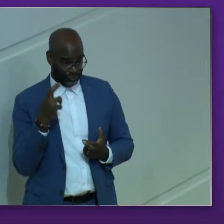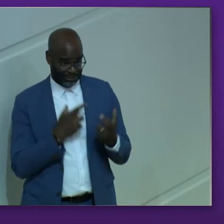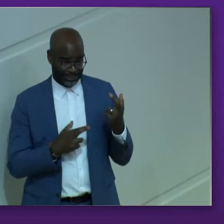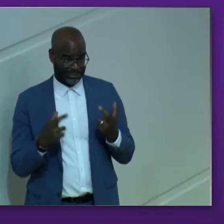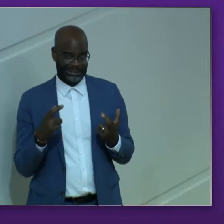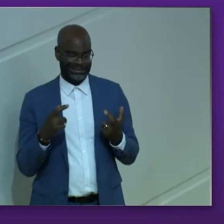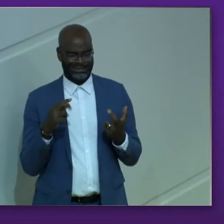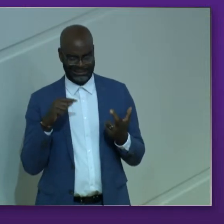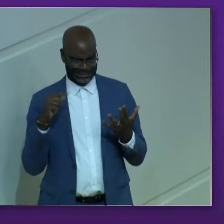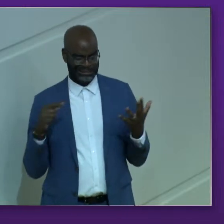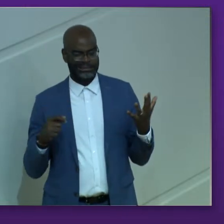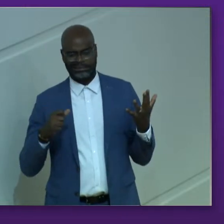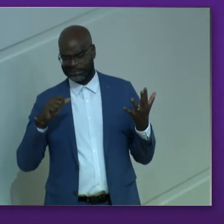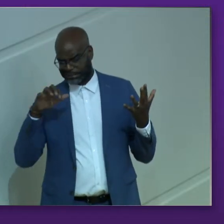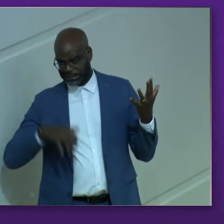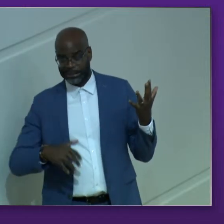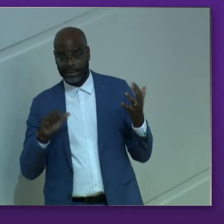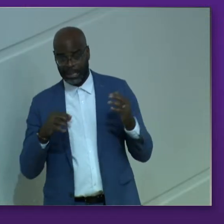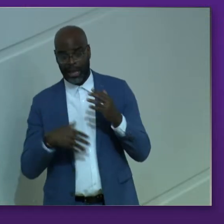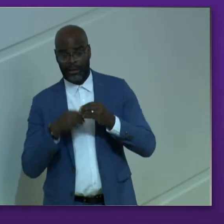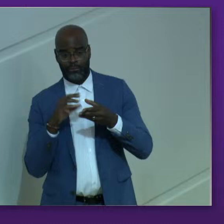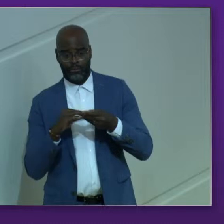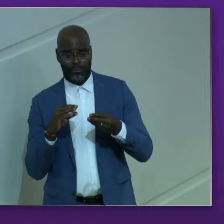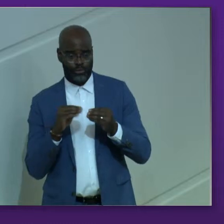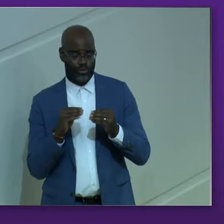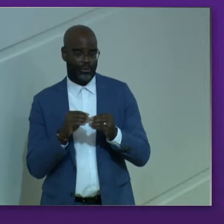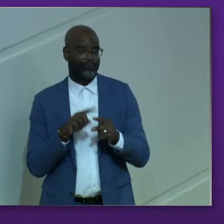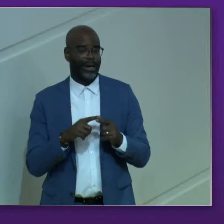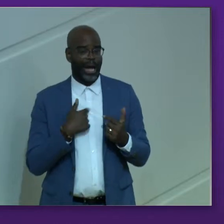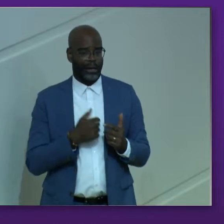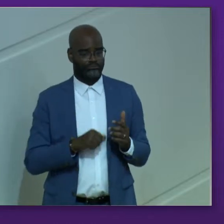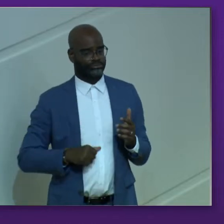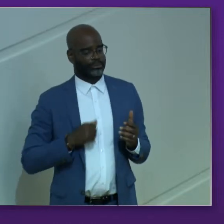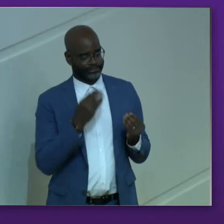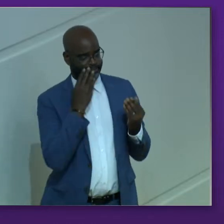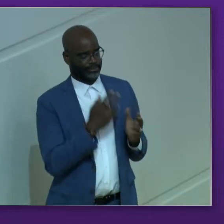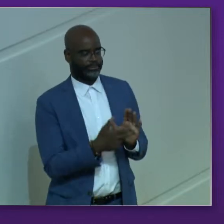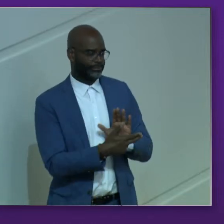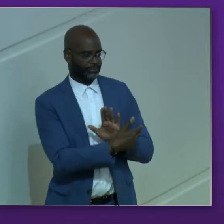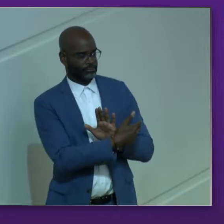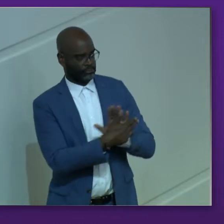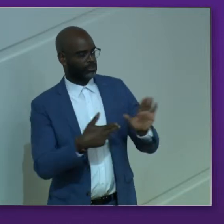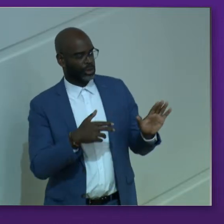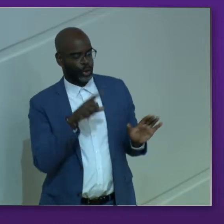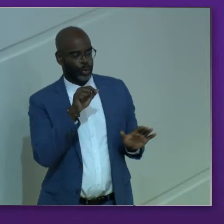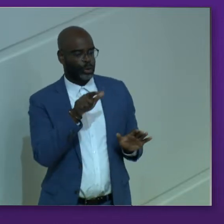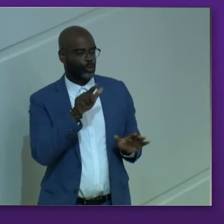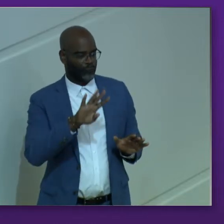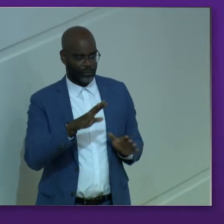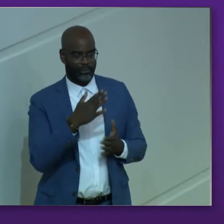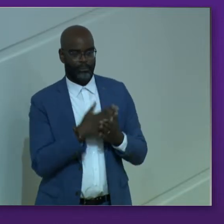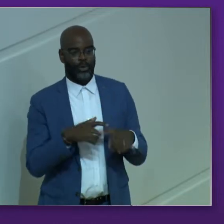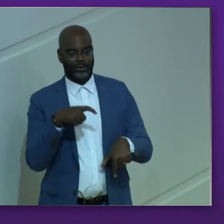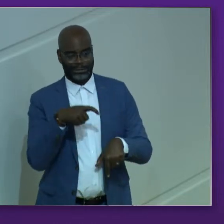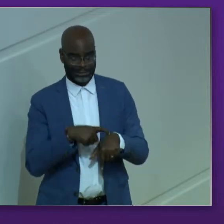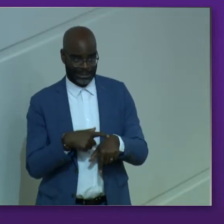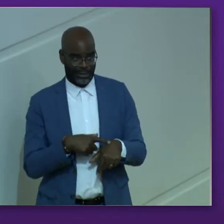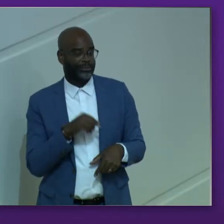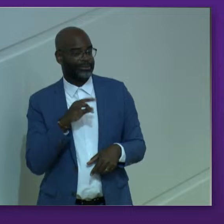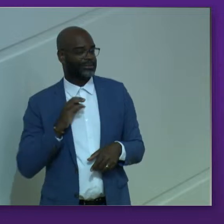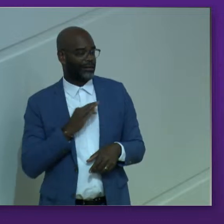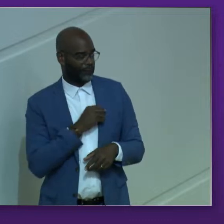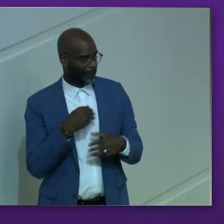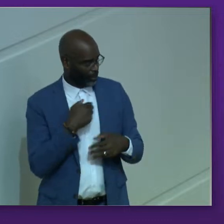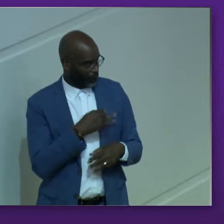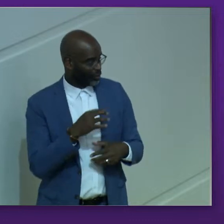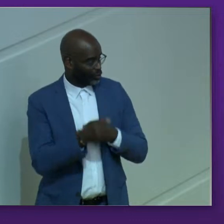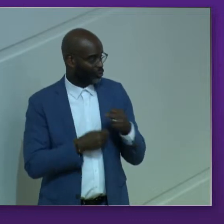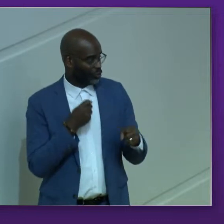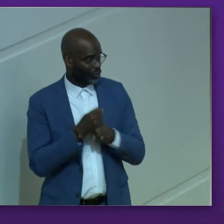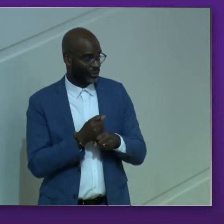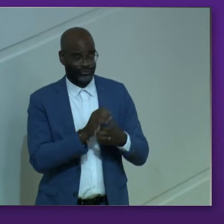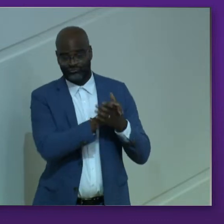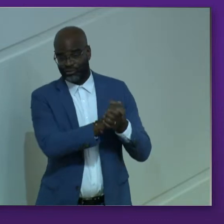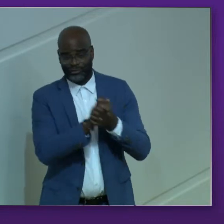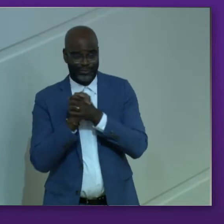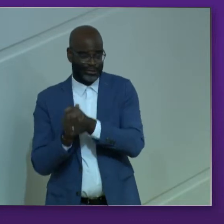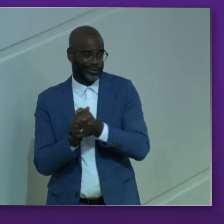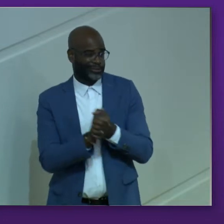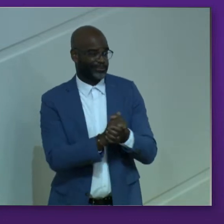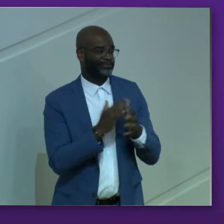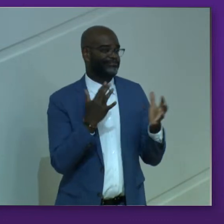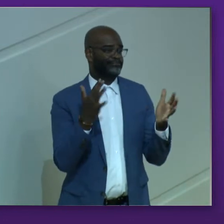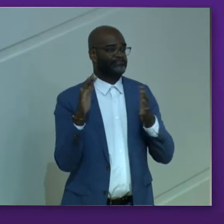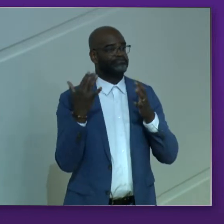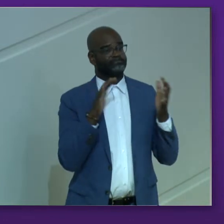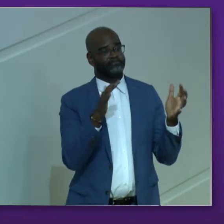FOR THOSE REASONS AND SO MANY